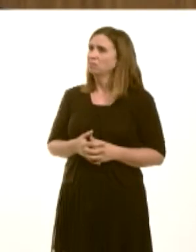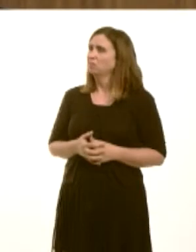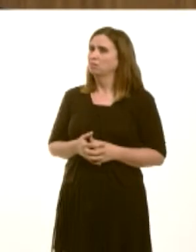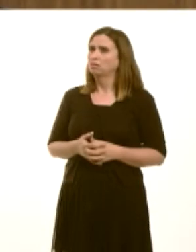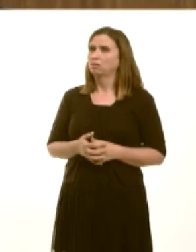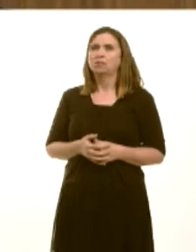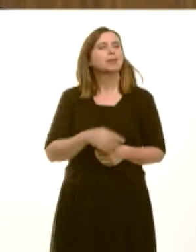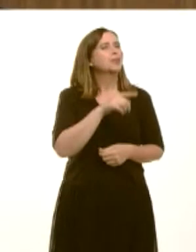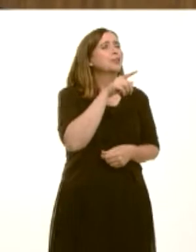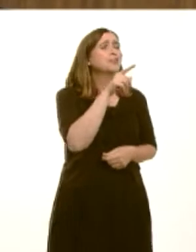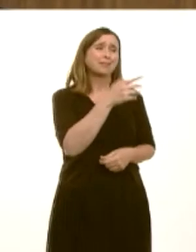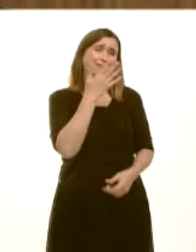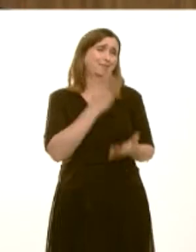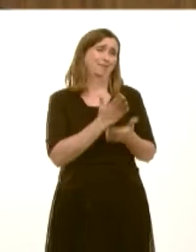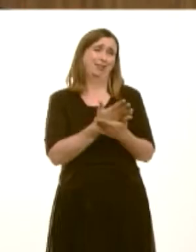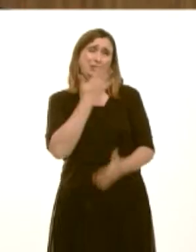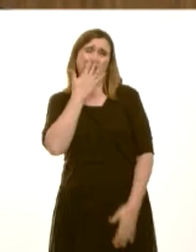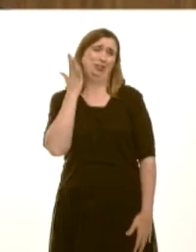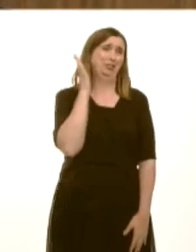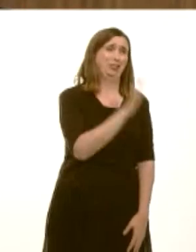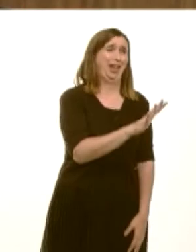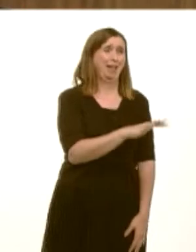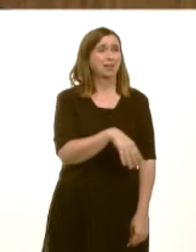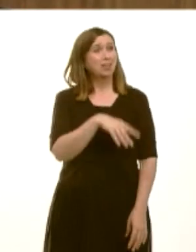First Minister, and you shamelessly said that they were ëdonorsí of the Conservative Party.